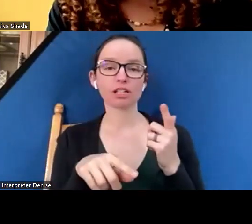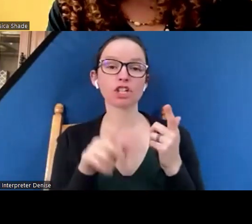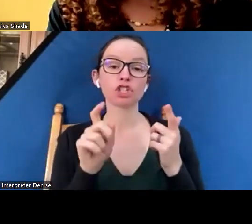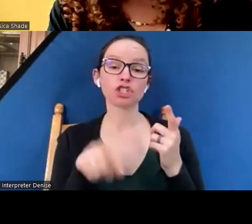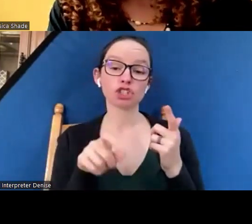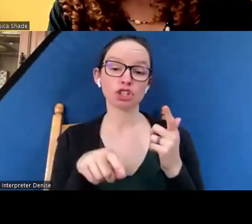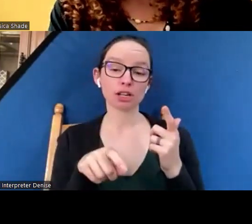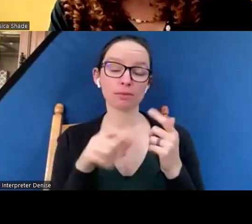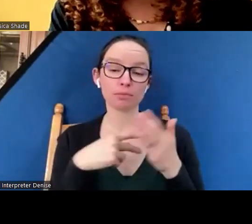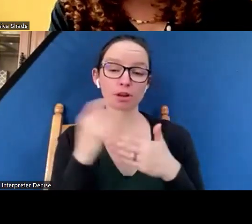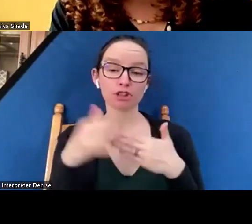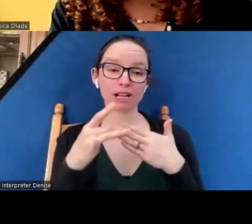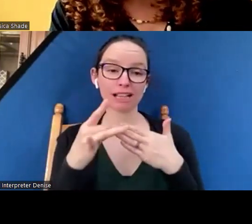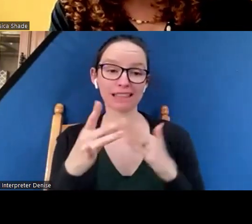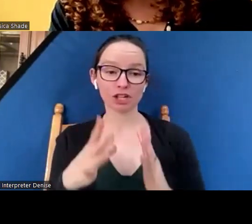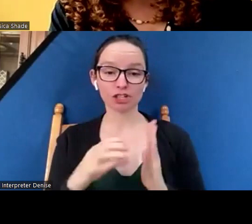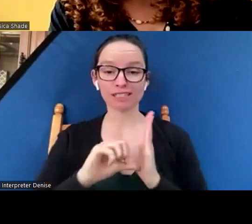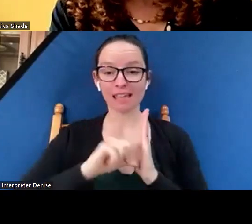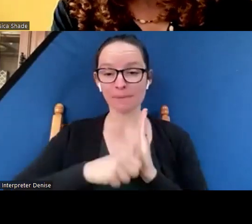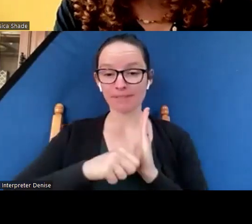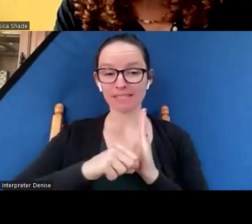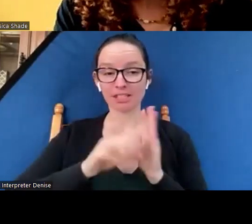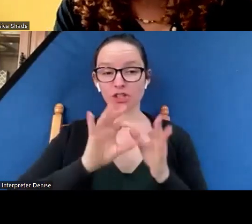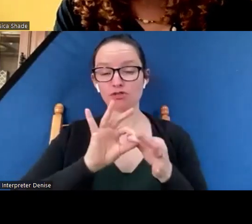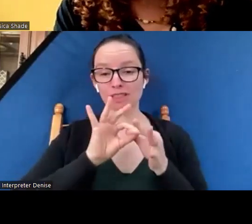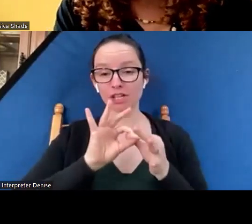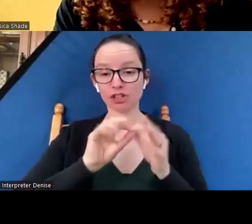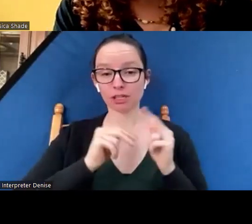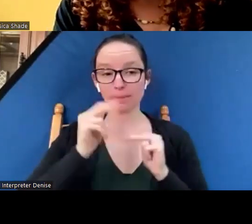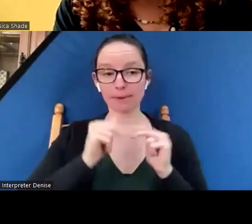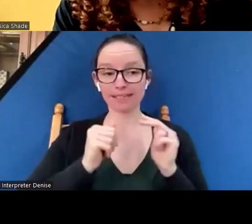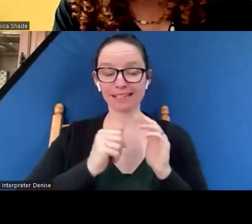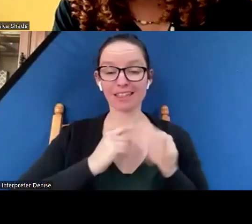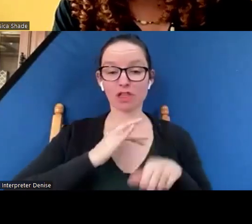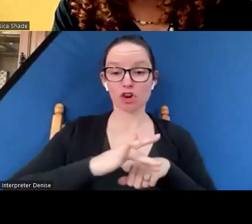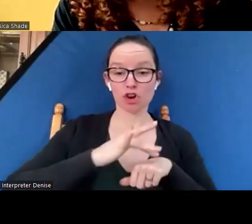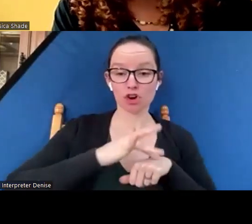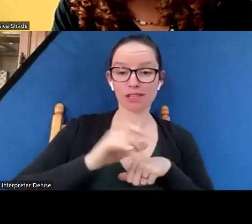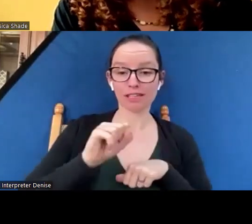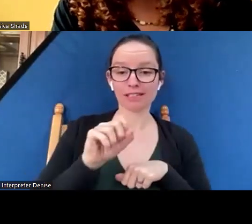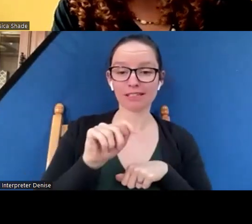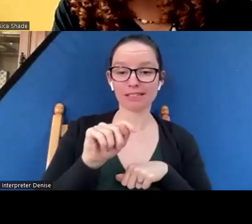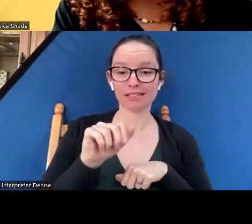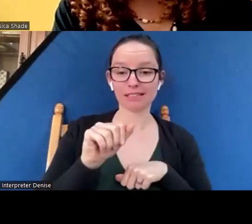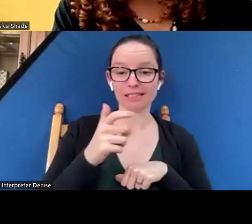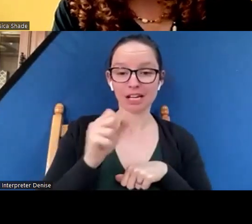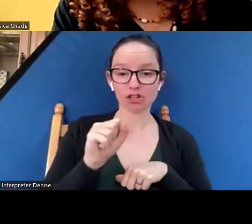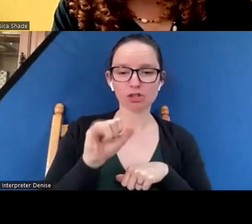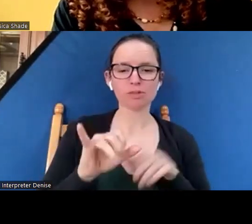emphasis on relationship building in the early stages of these projects or is that important throughout?